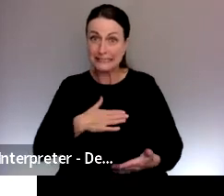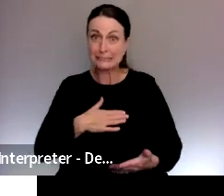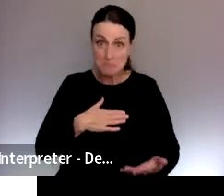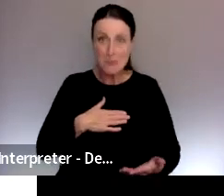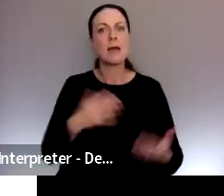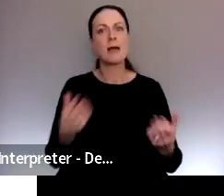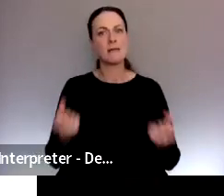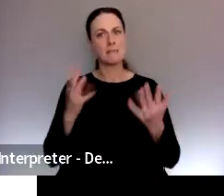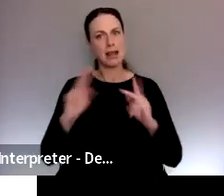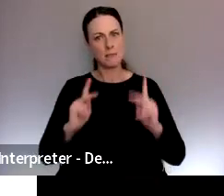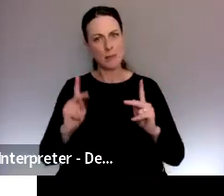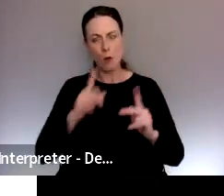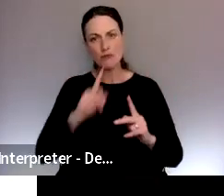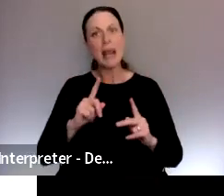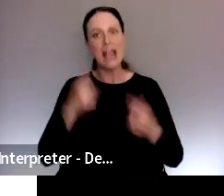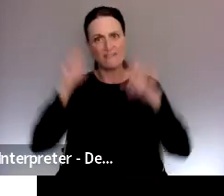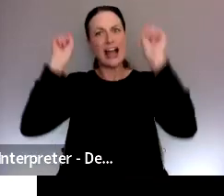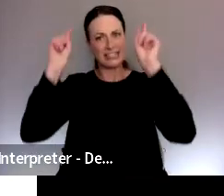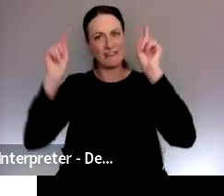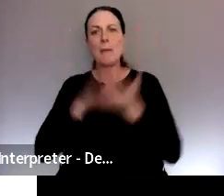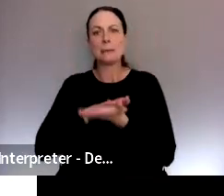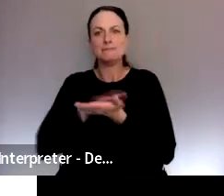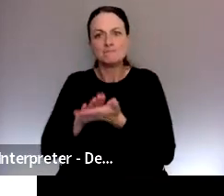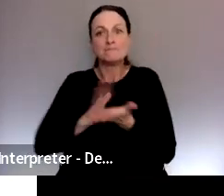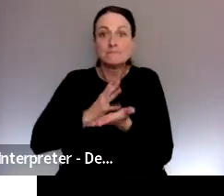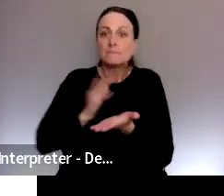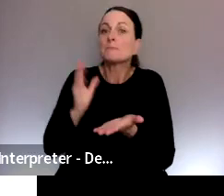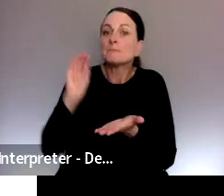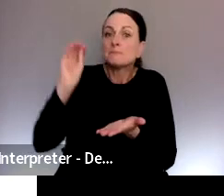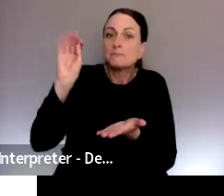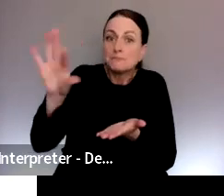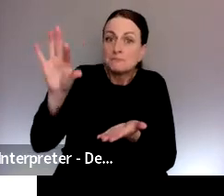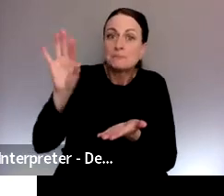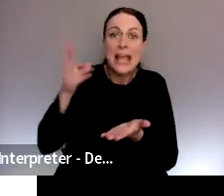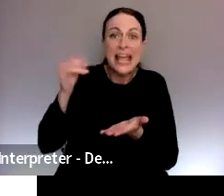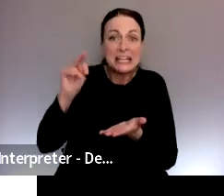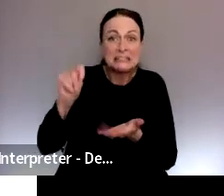But we found that a lot of people are really effective that way, just by kind of like dropping hints